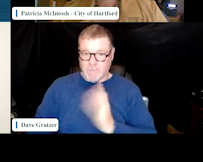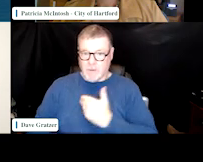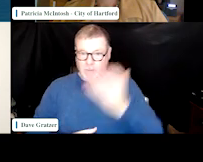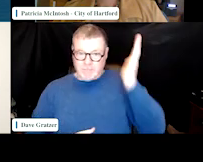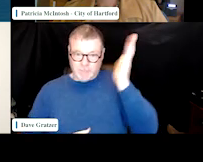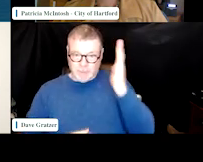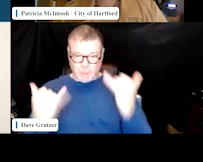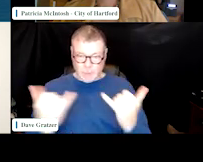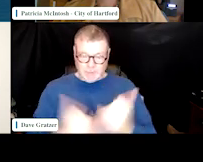or the webinar for the day.